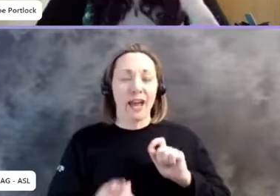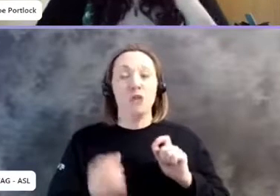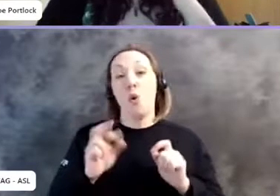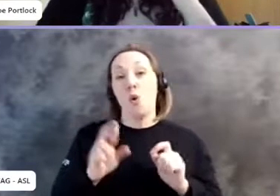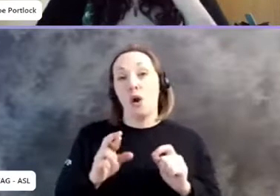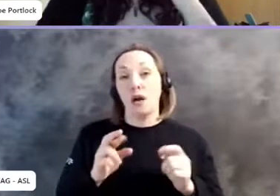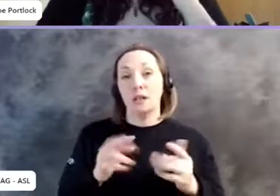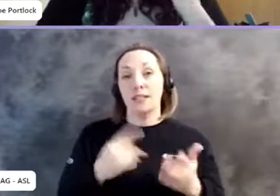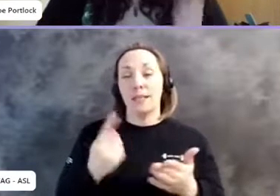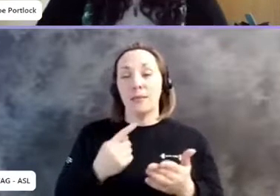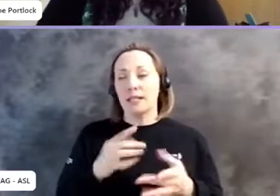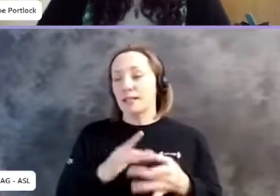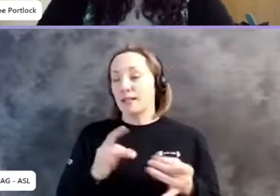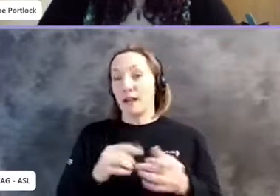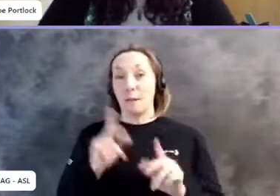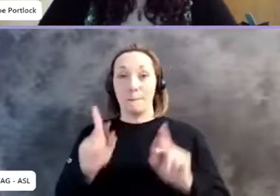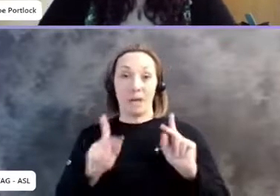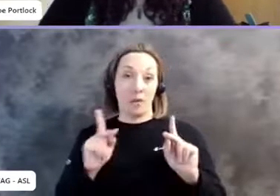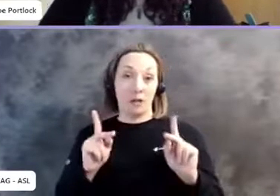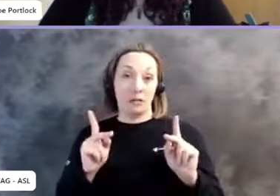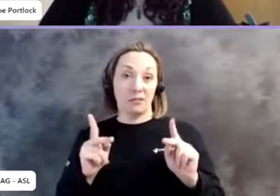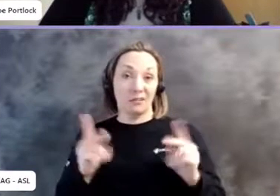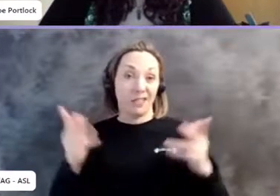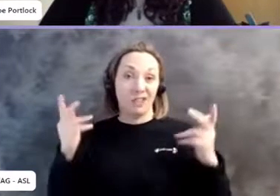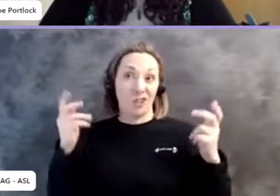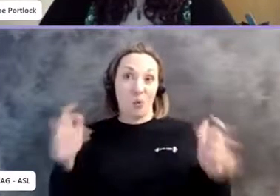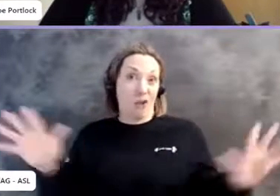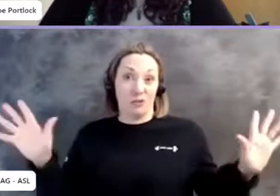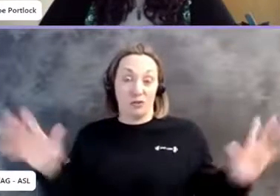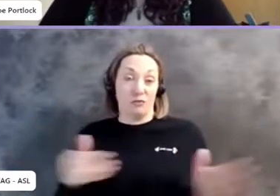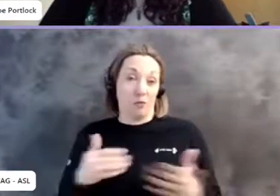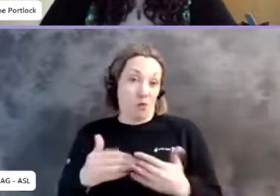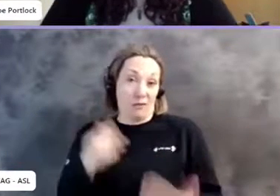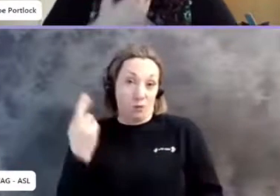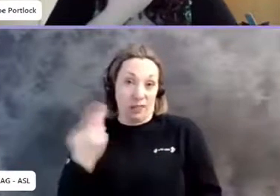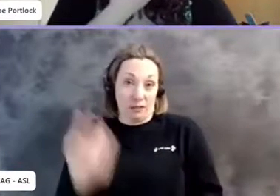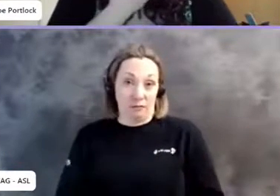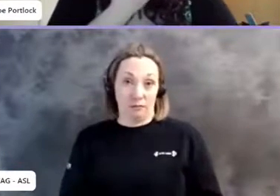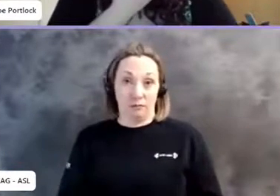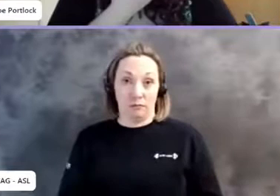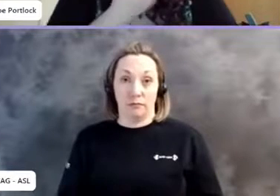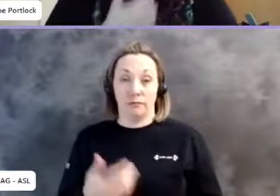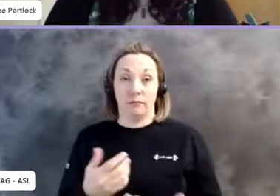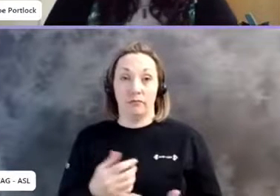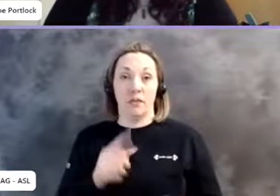have you done when you hit those type of blockers? This could be cultural challenge, organizational change, or even